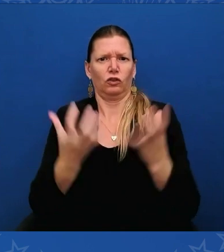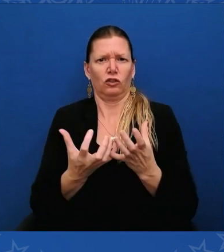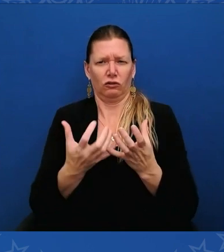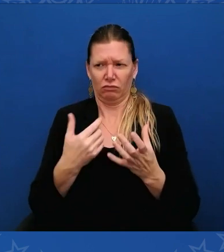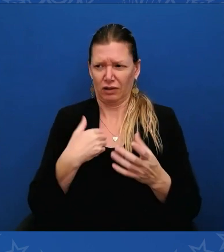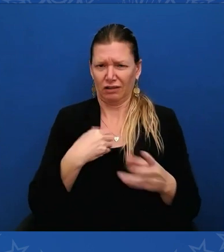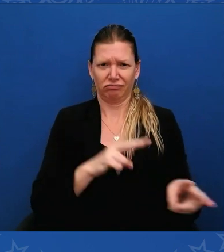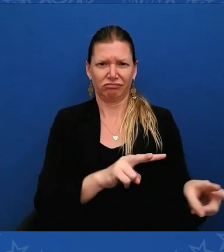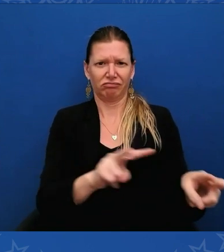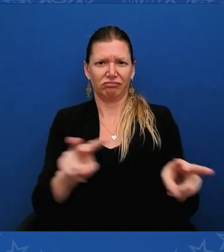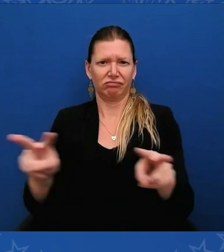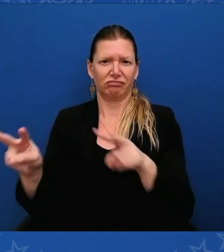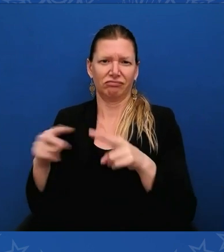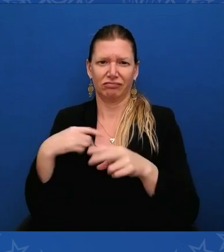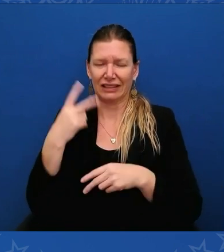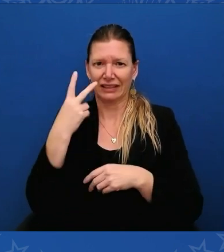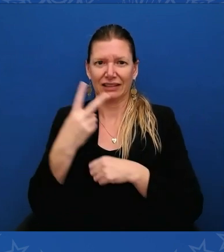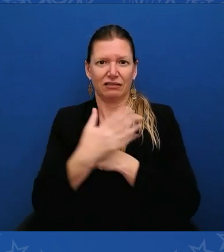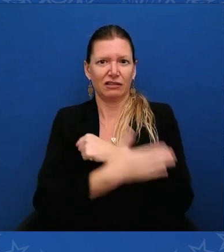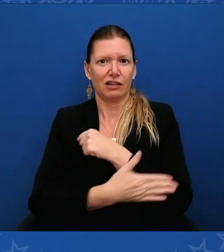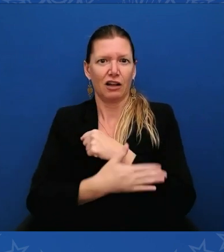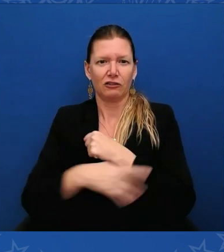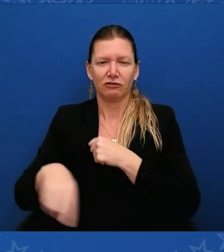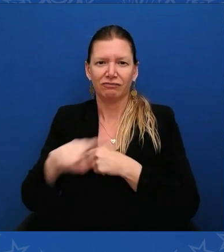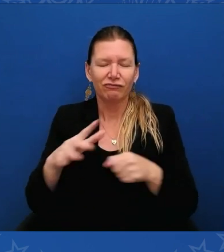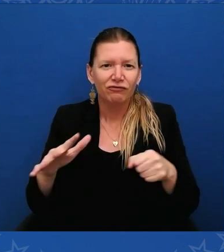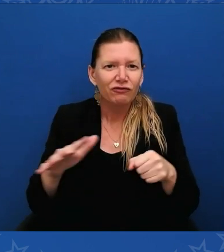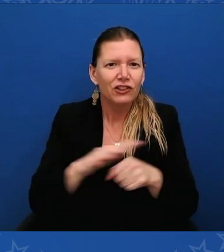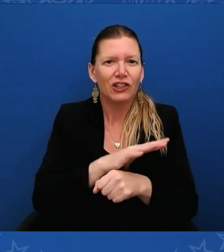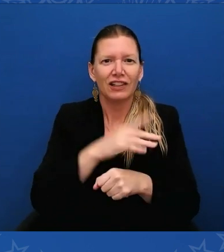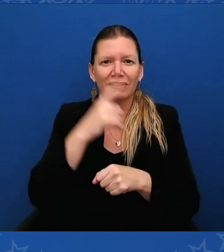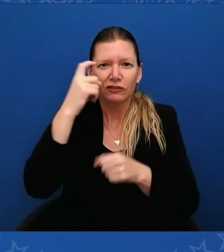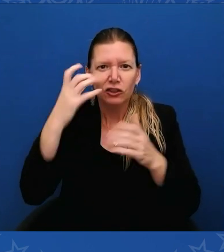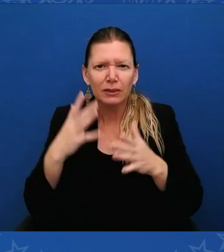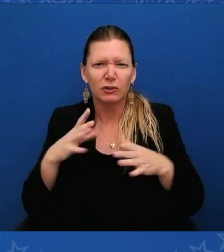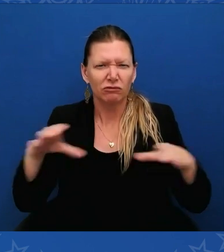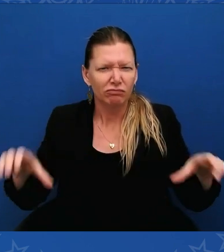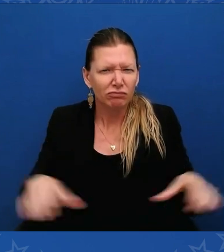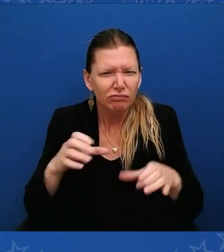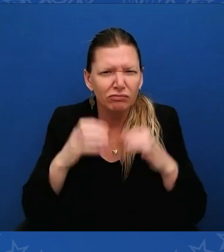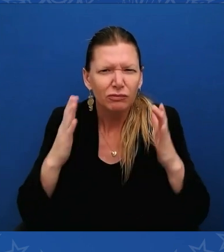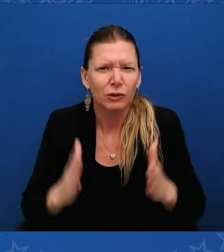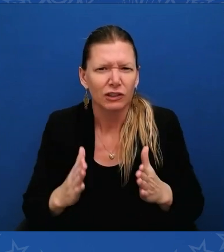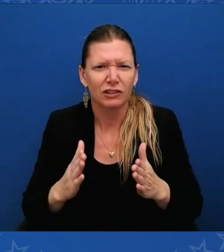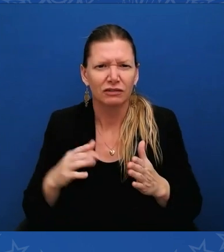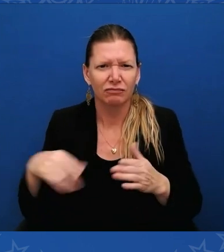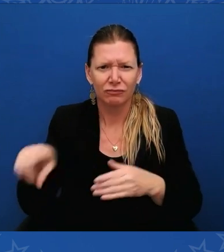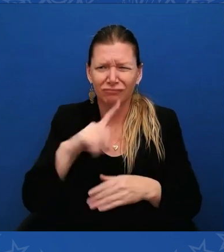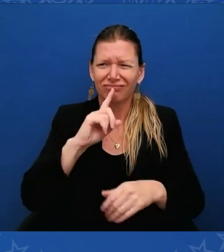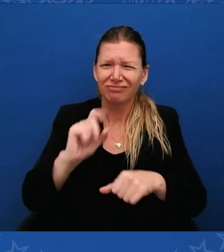and that's not hyperbole. You're the reason I've never been more optimistic, and I give you my word of that.